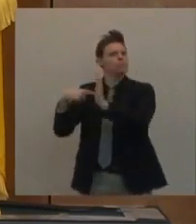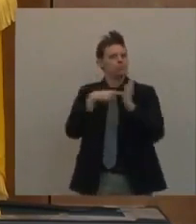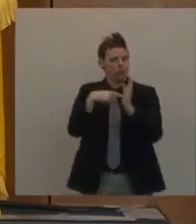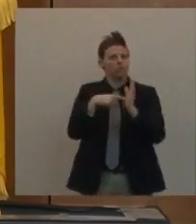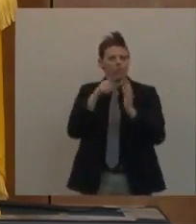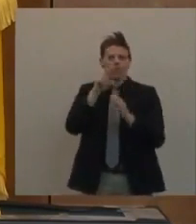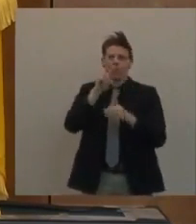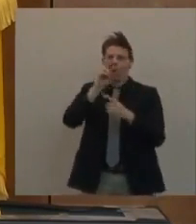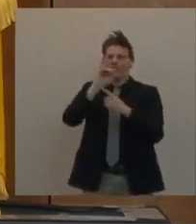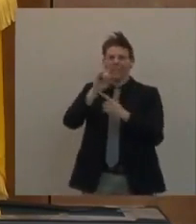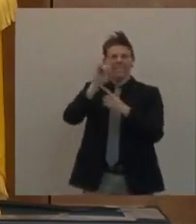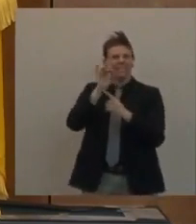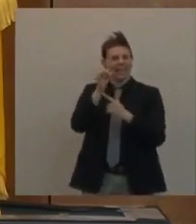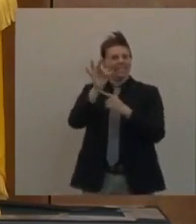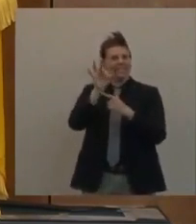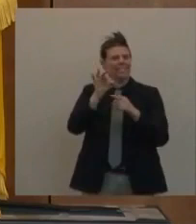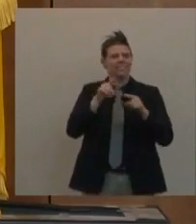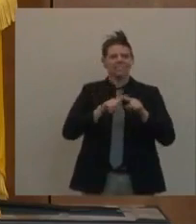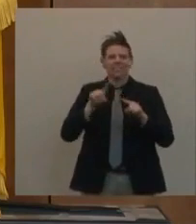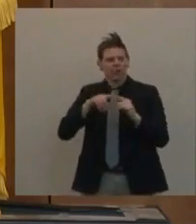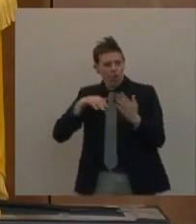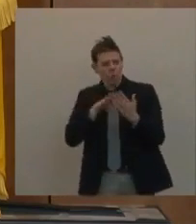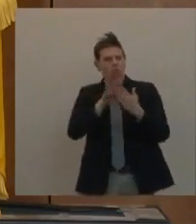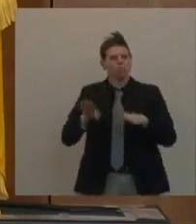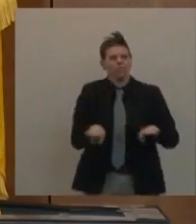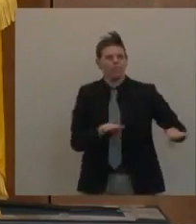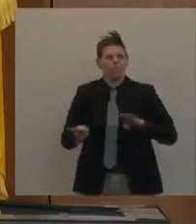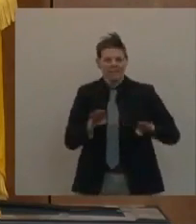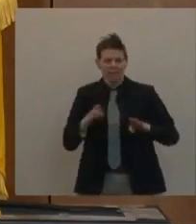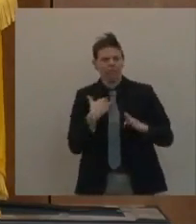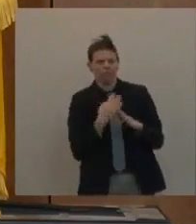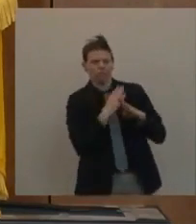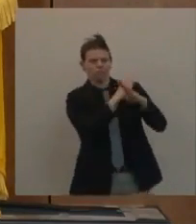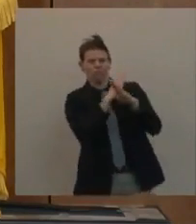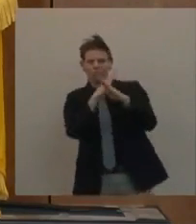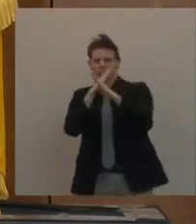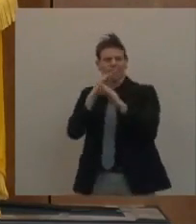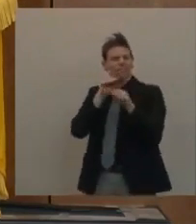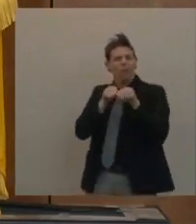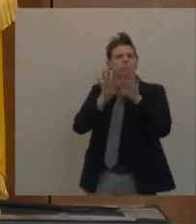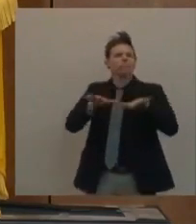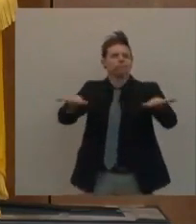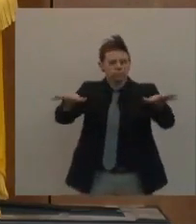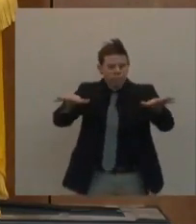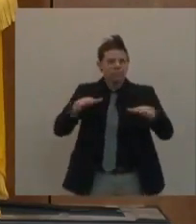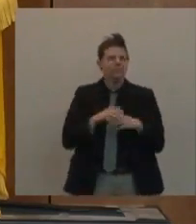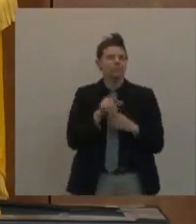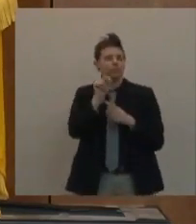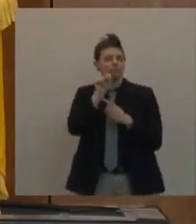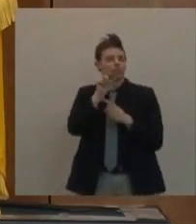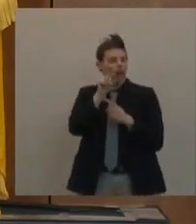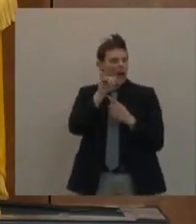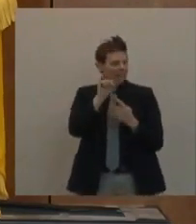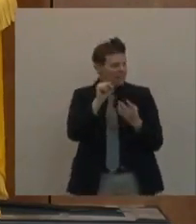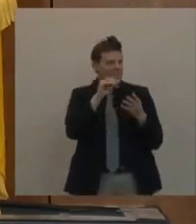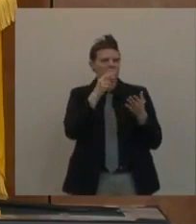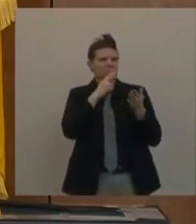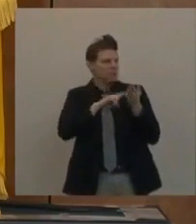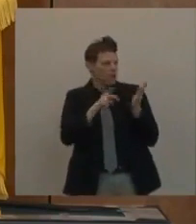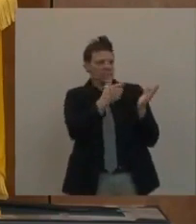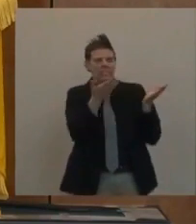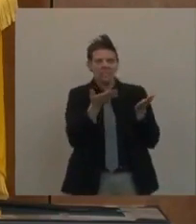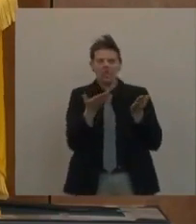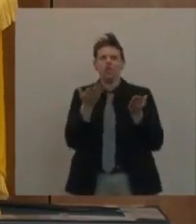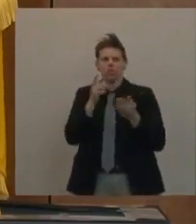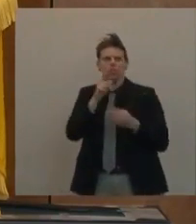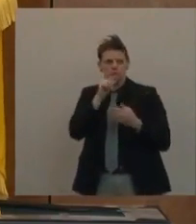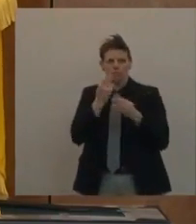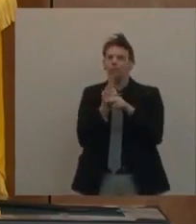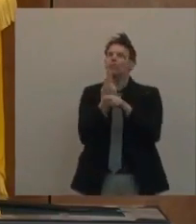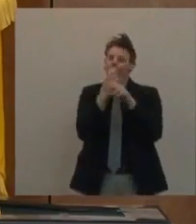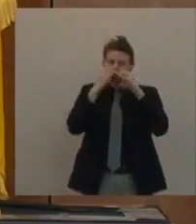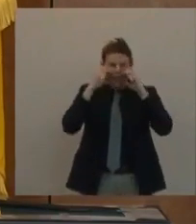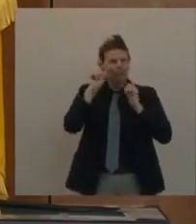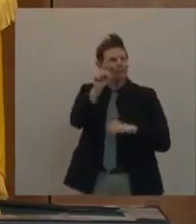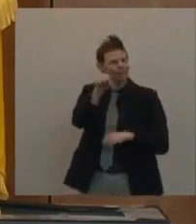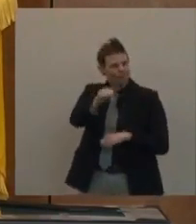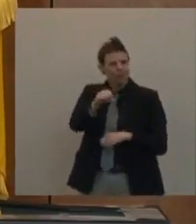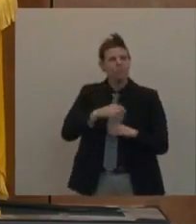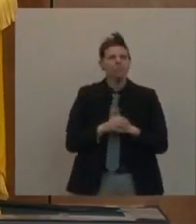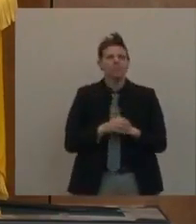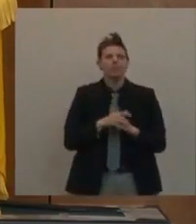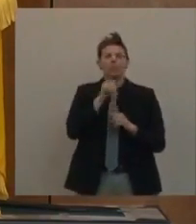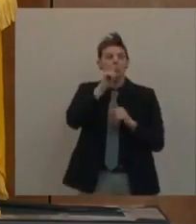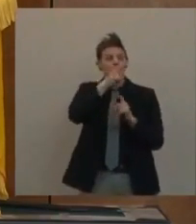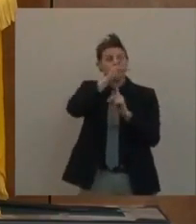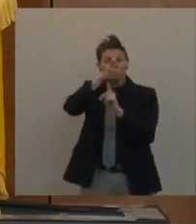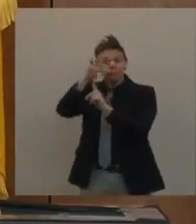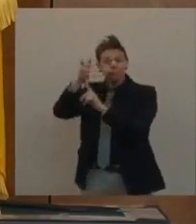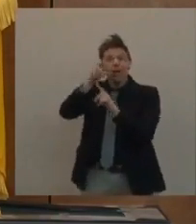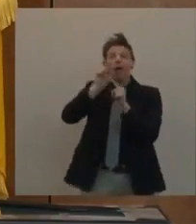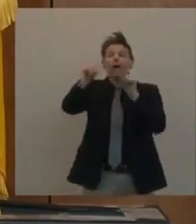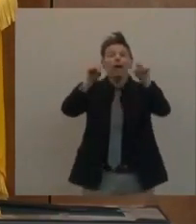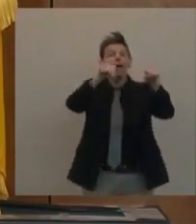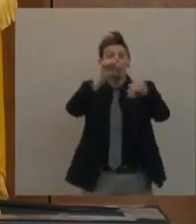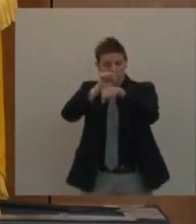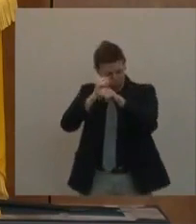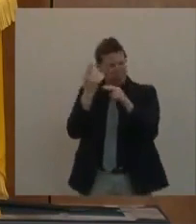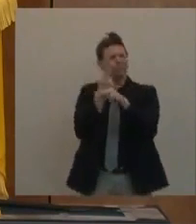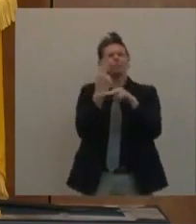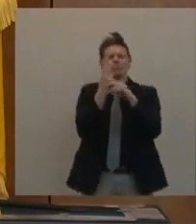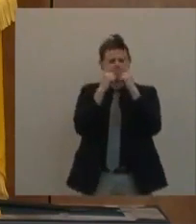AND WE WANT TO ENCOURAGE AND MODEL THE RIGHT KIND OF COVID-19 MITIGATION BEHAVIORS WITH THAT, I WANT TO THANK THE CABINET SECRETARY FOR WEARING THEIR MASKS, AND MOST OF THE